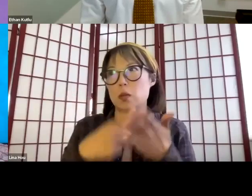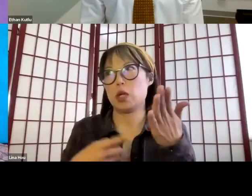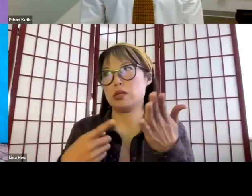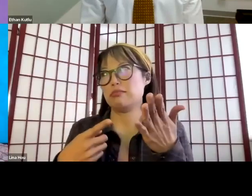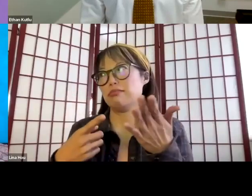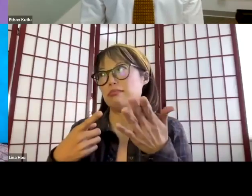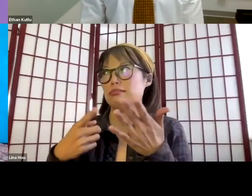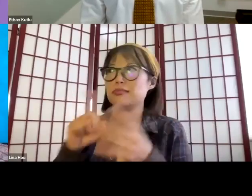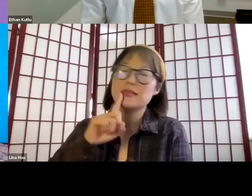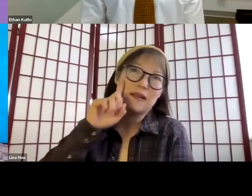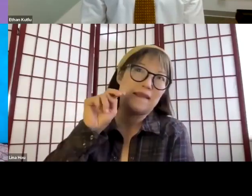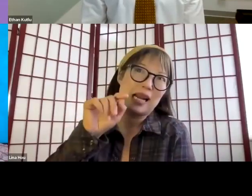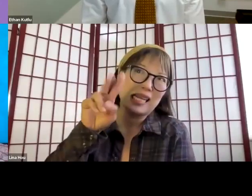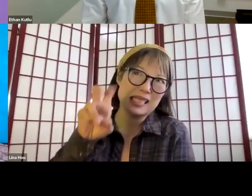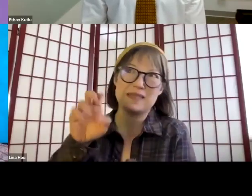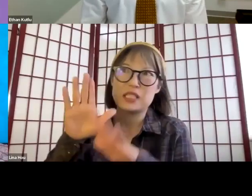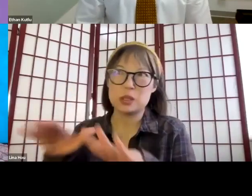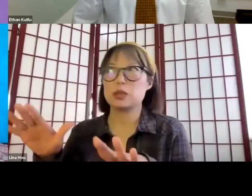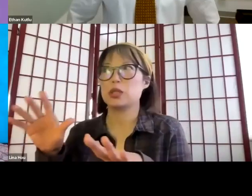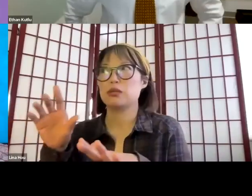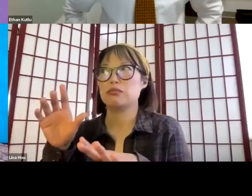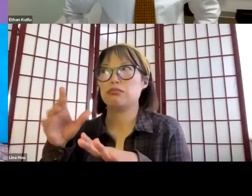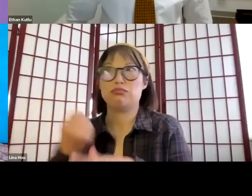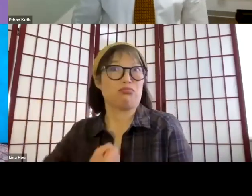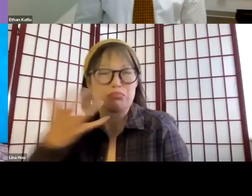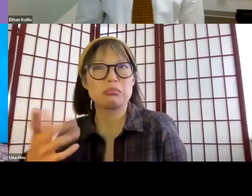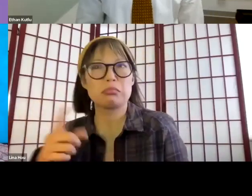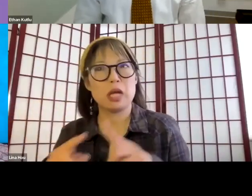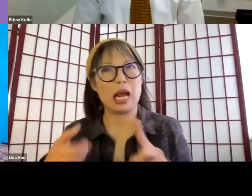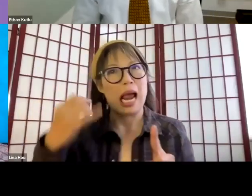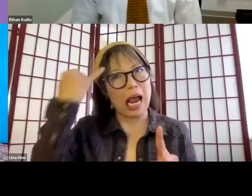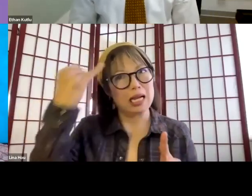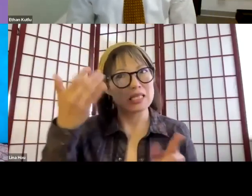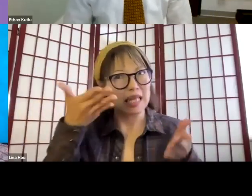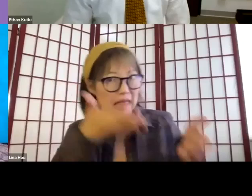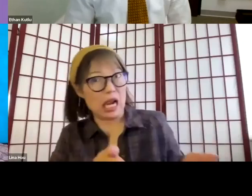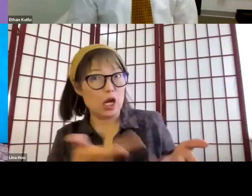It might not fit what people think as the deaf native child should look like.